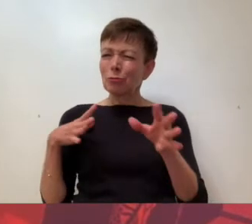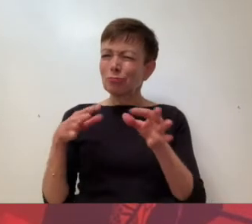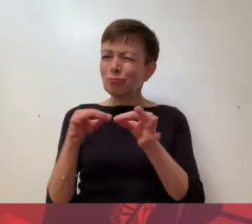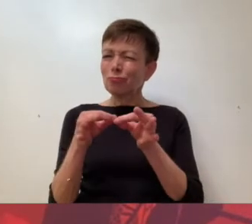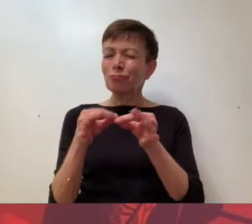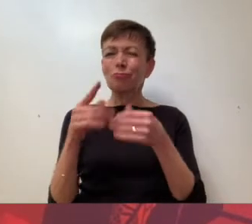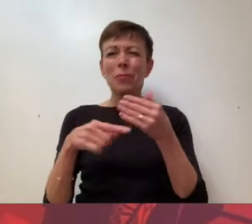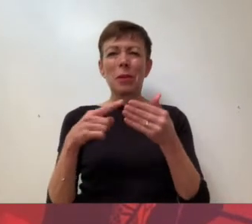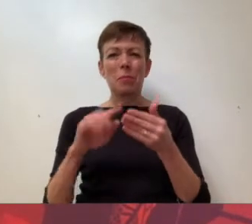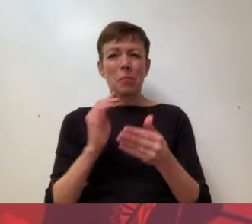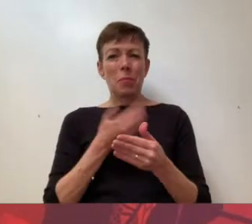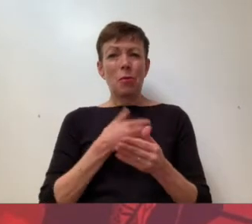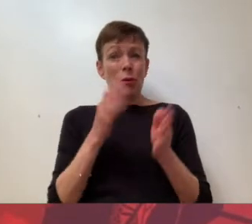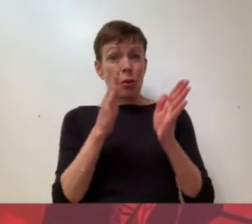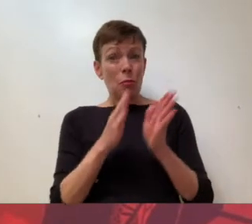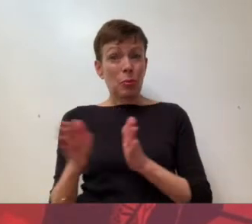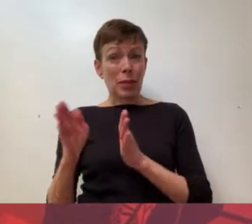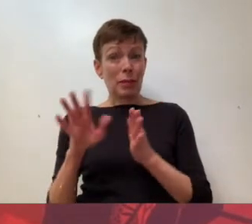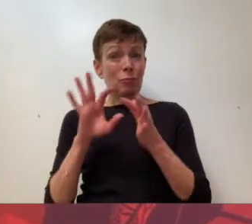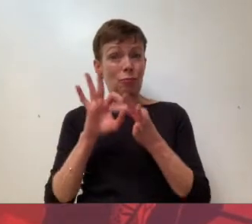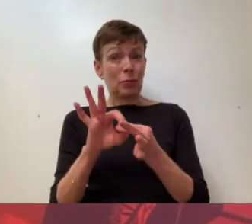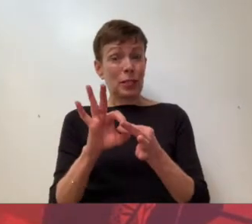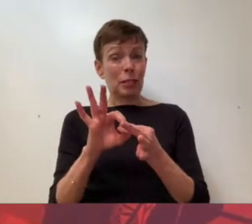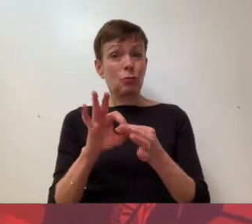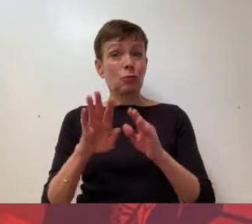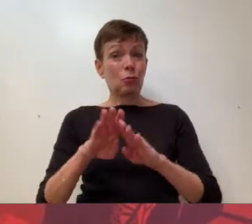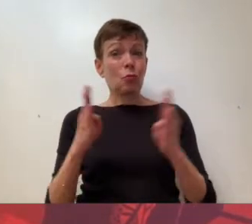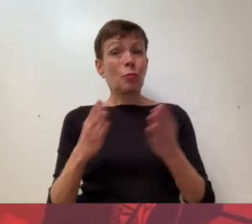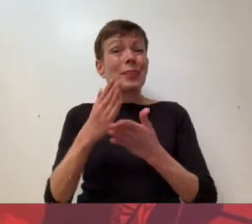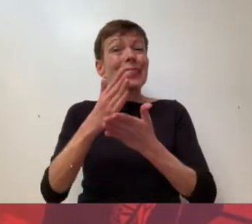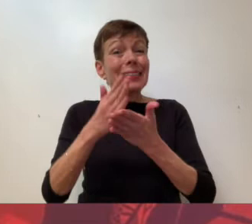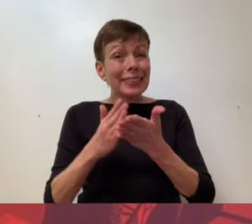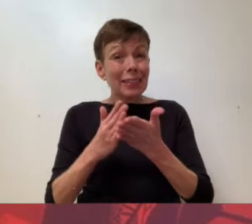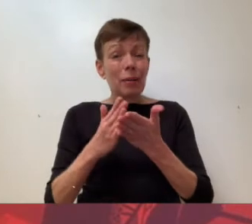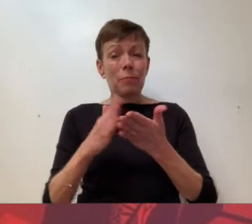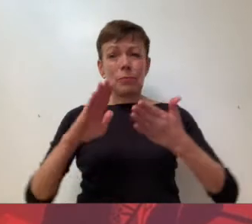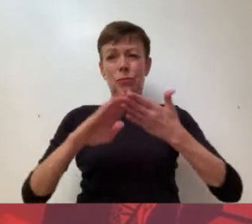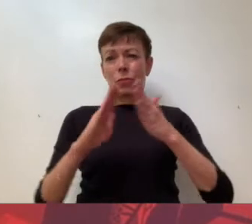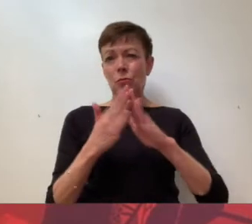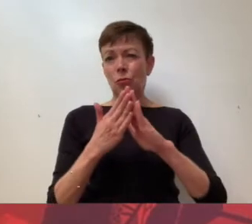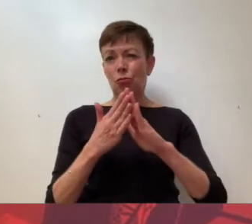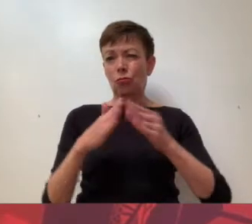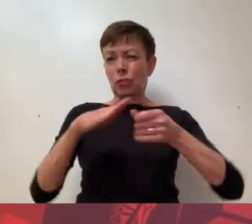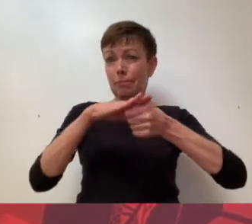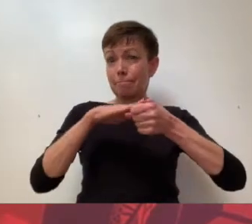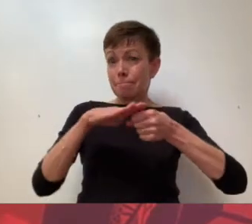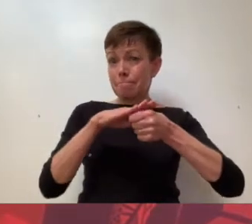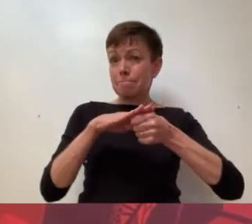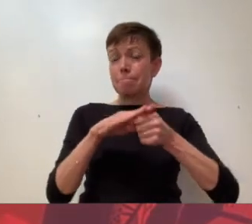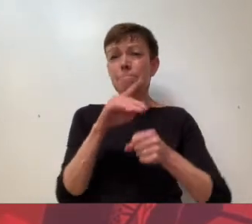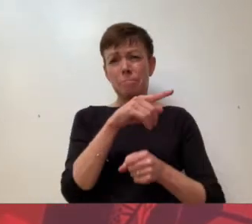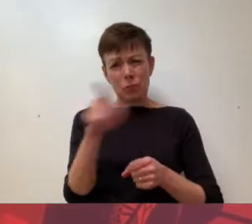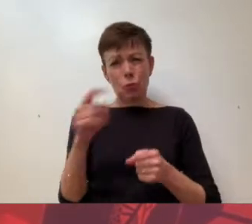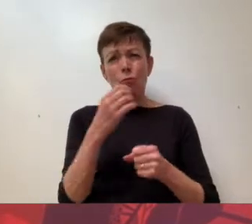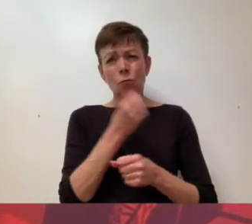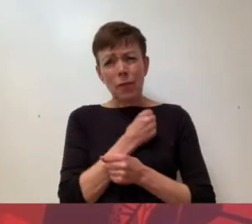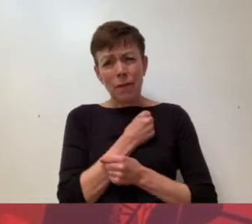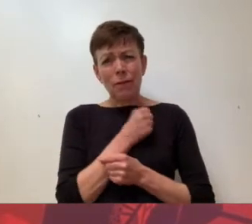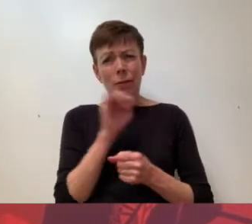bring you all an update about our plans for opening some of the community amenities that